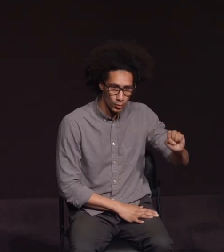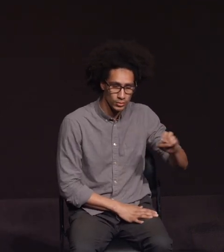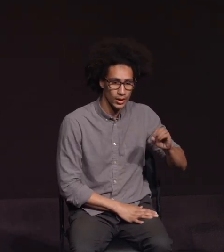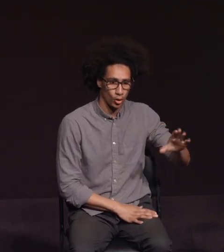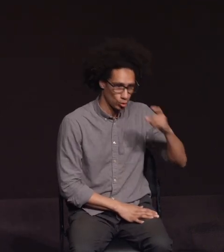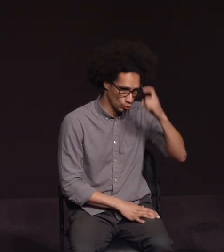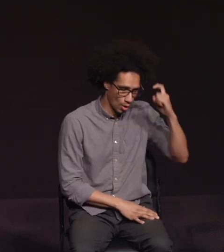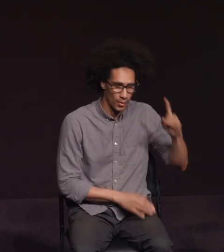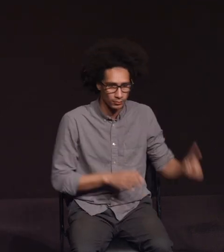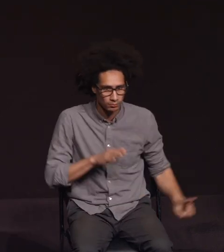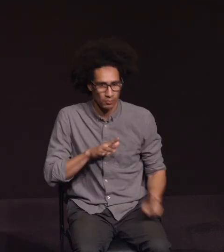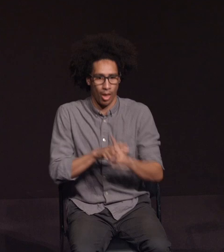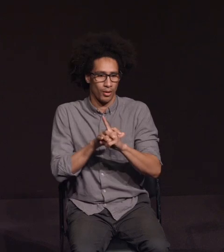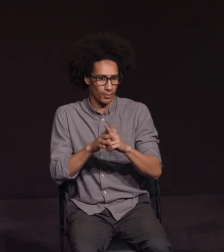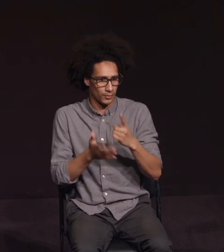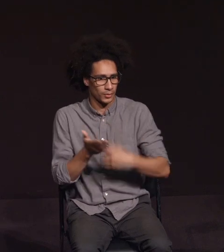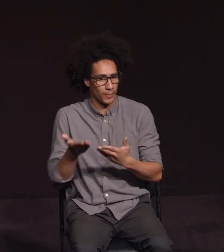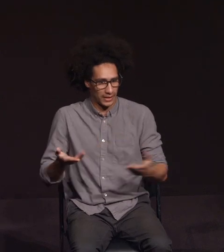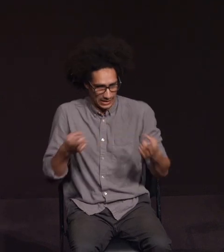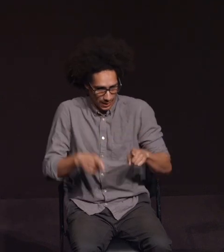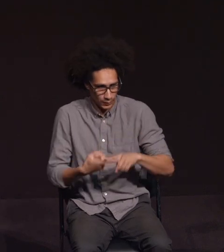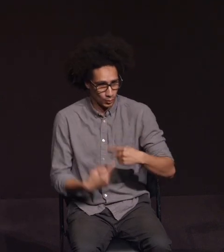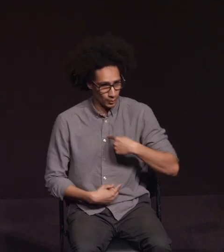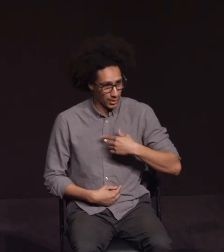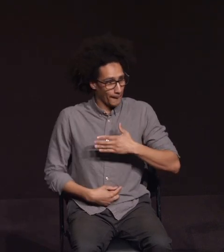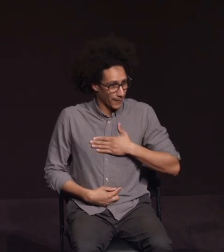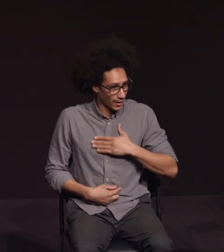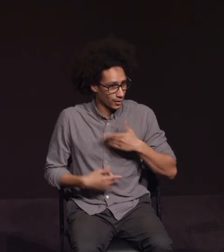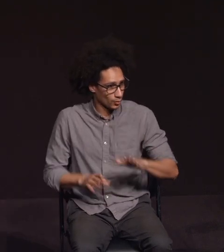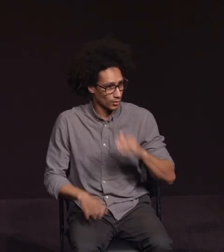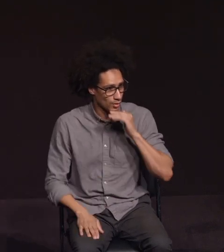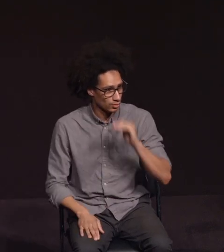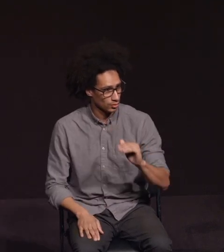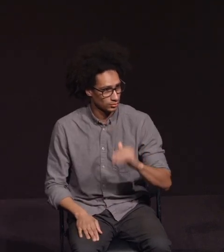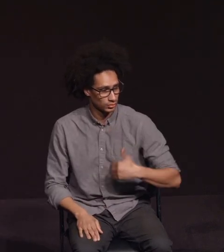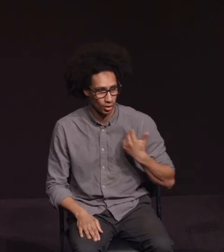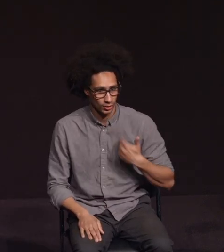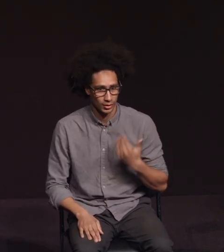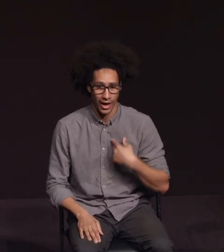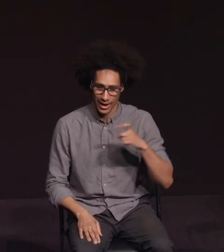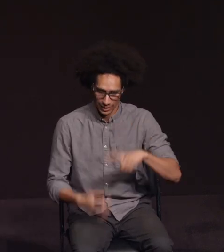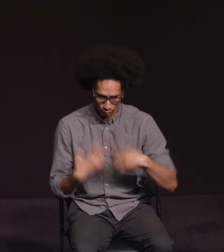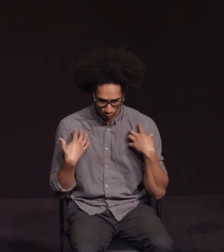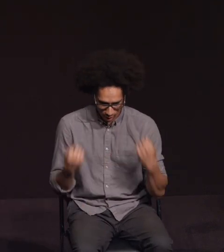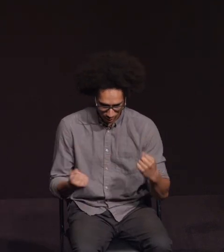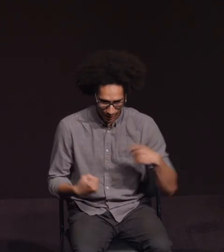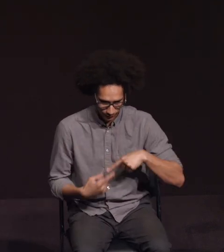some things that had happened to me in my childhood and I needed to heal that and address that.